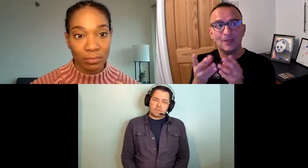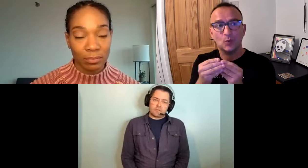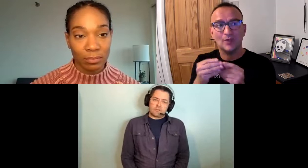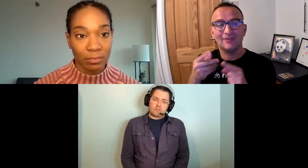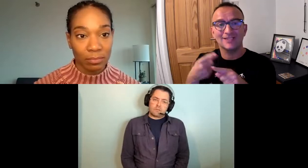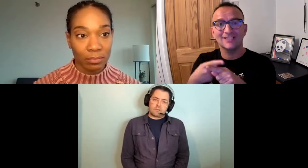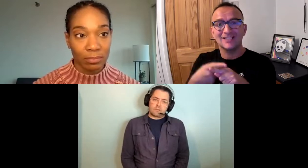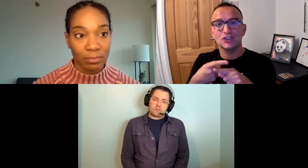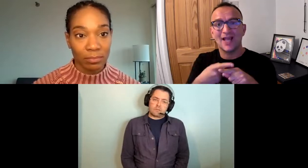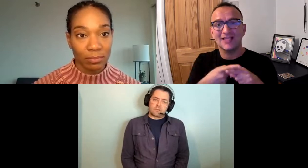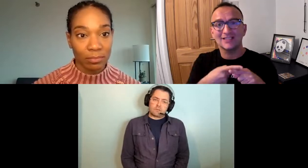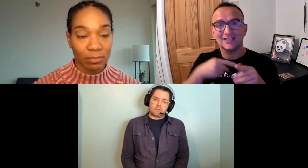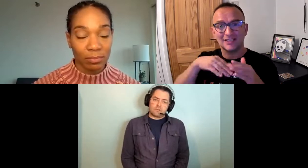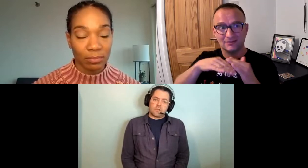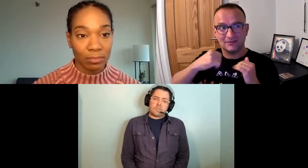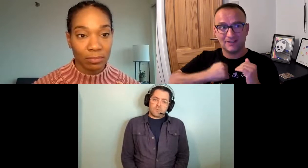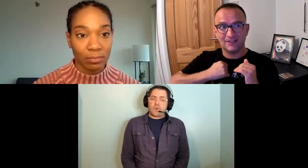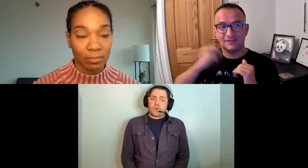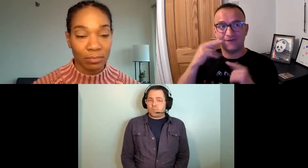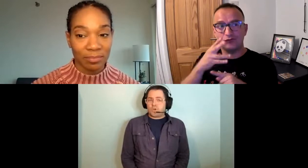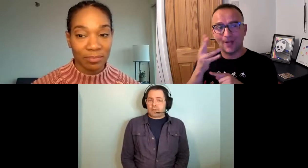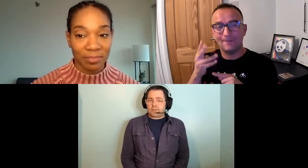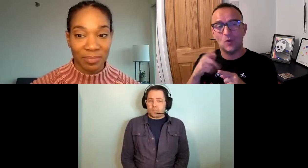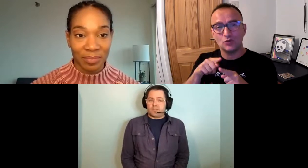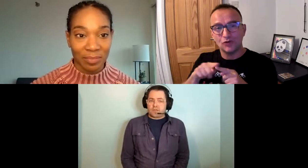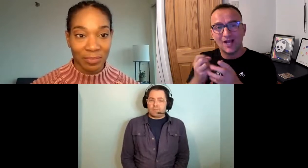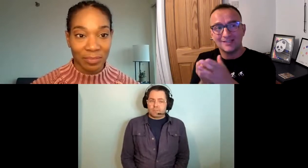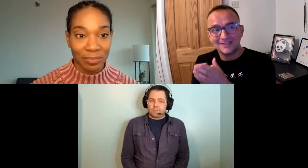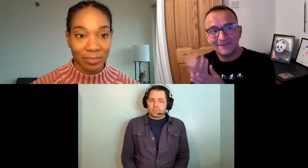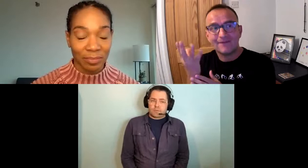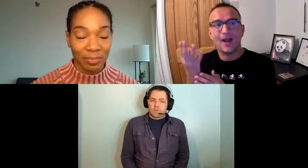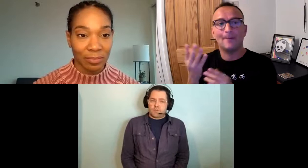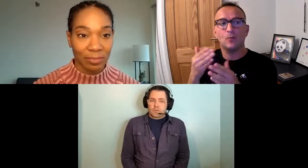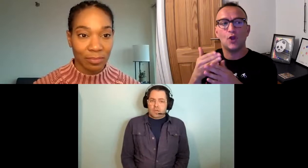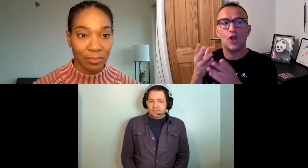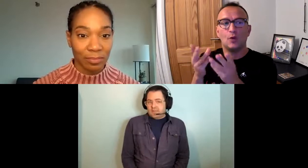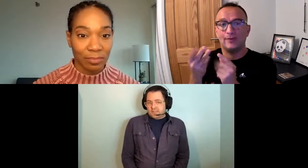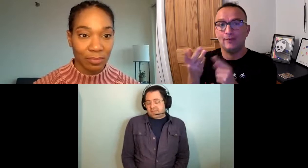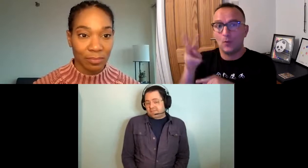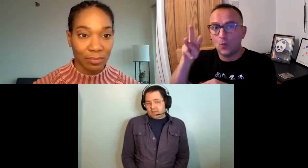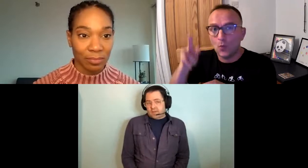trying to reach out to Wales and Scotland and different communities, the black community for_example, but its